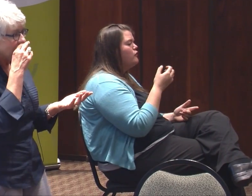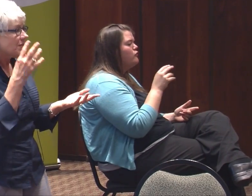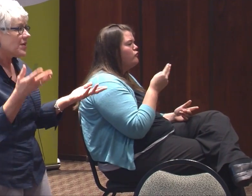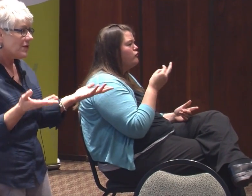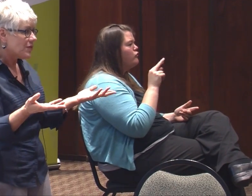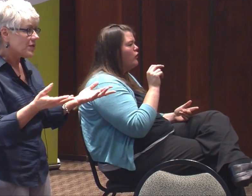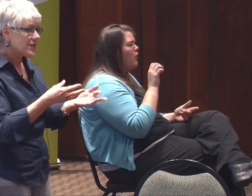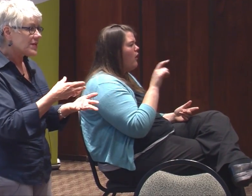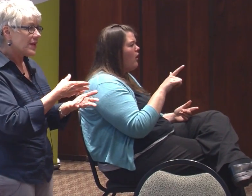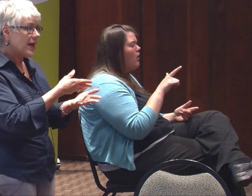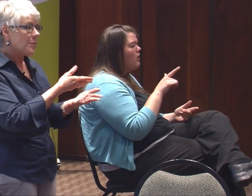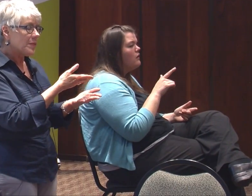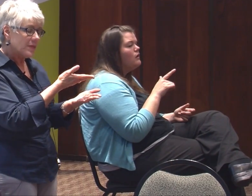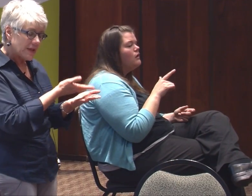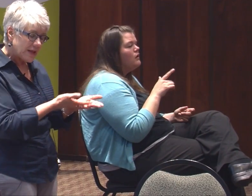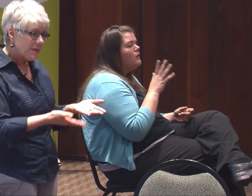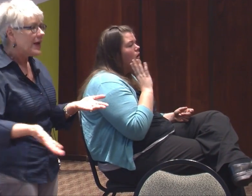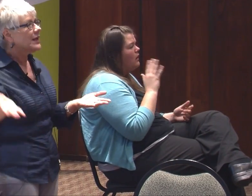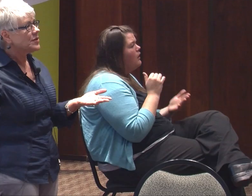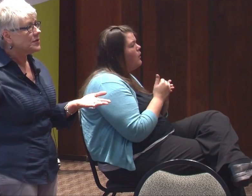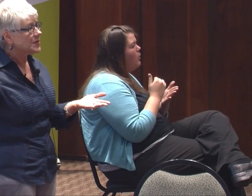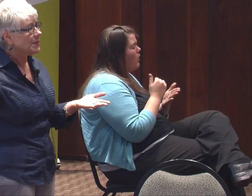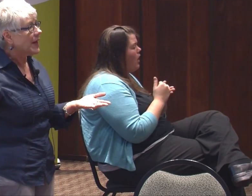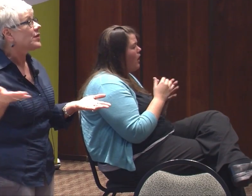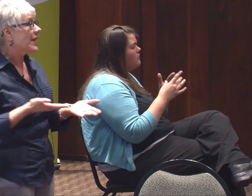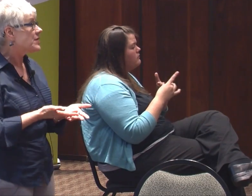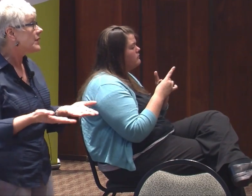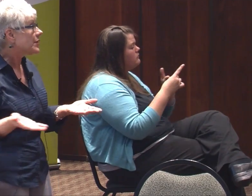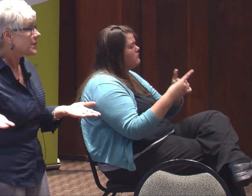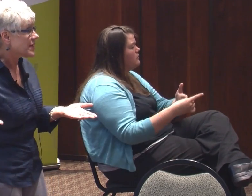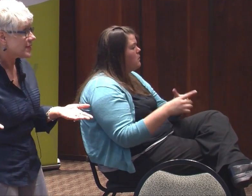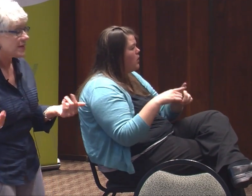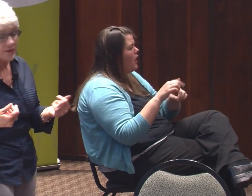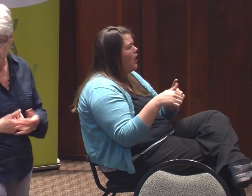It also, of course, is going to help lead right into some other kinds of literacy skills.